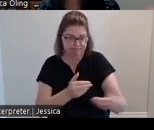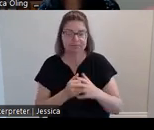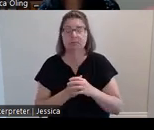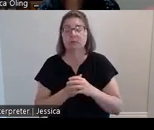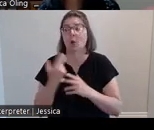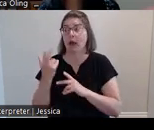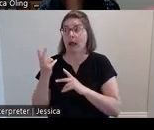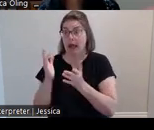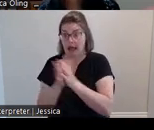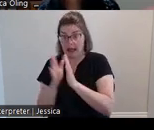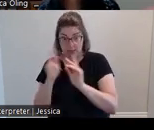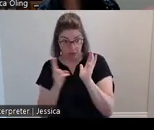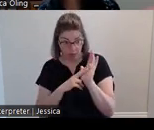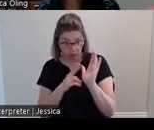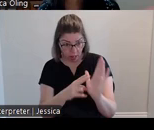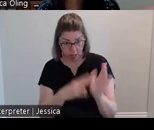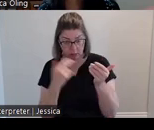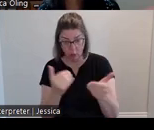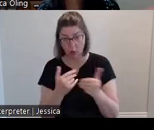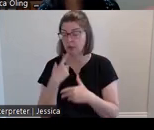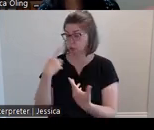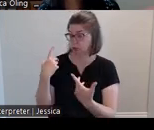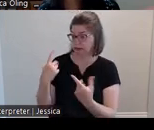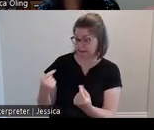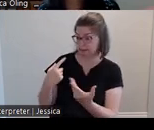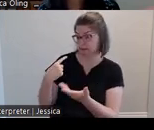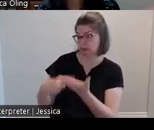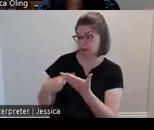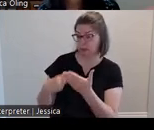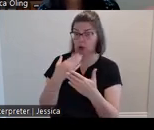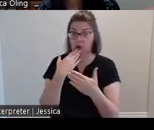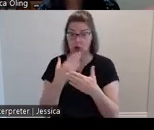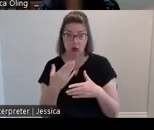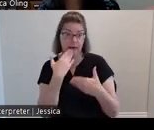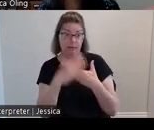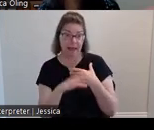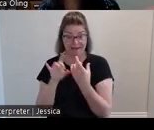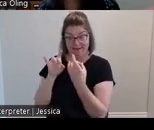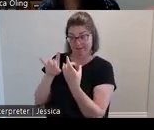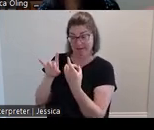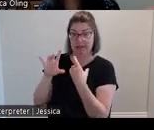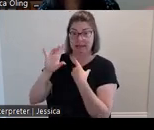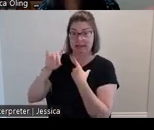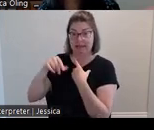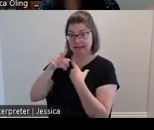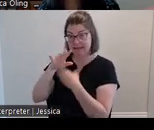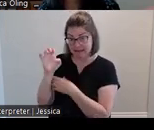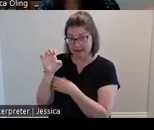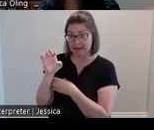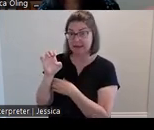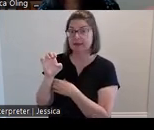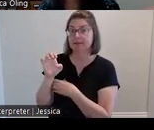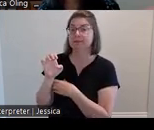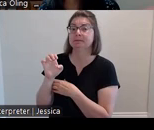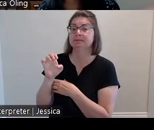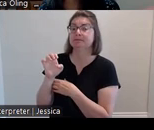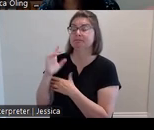We talked about them, what was good, what was bad, we actually gave feedback to Deque over time, um.